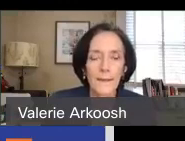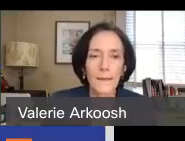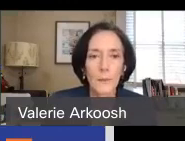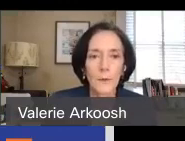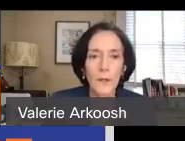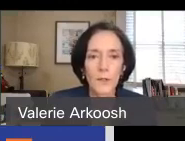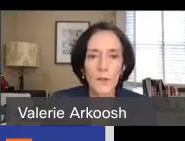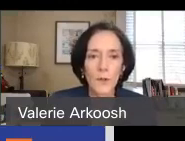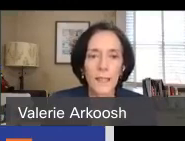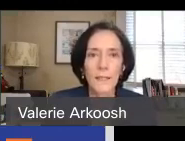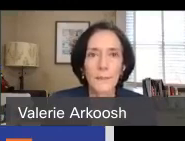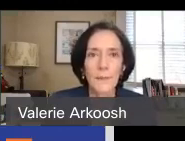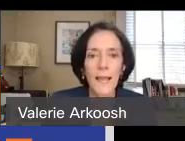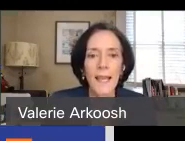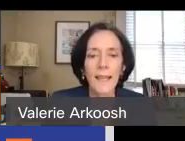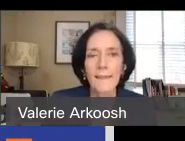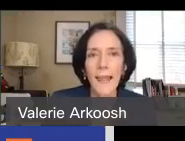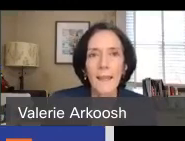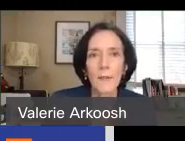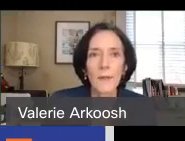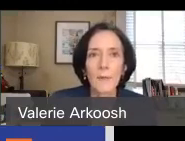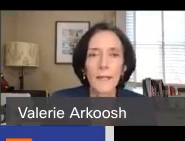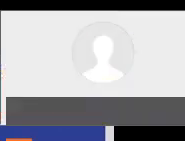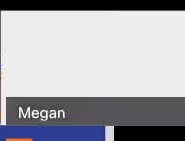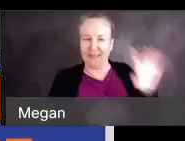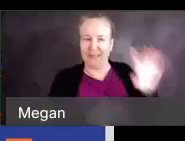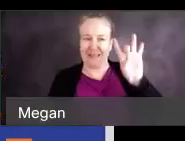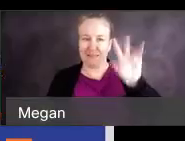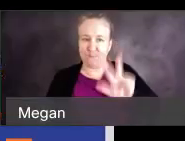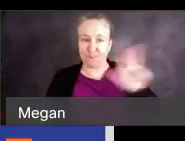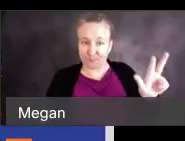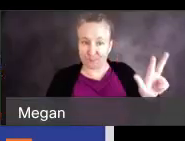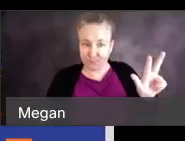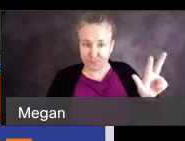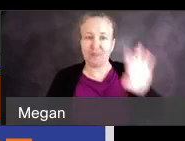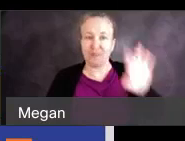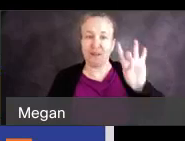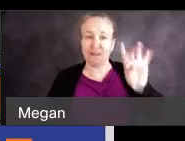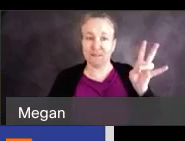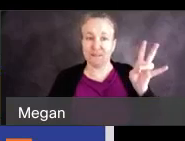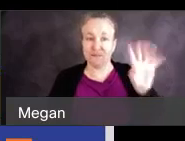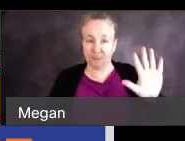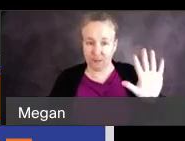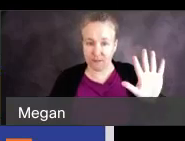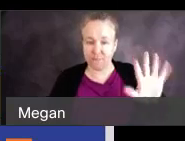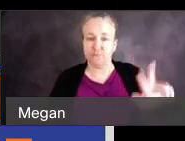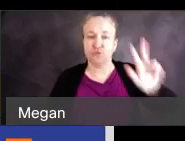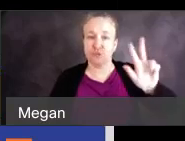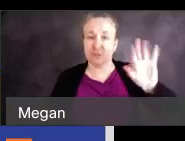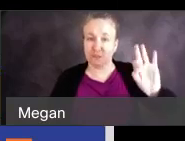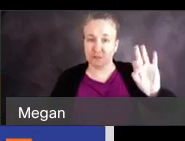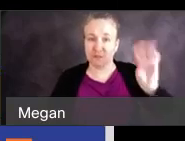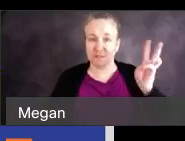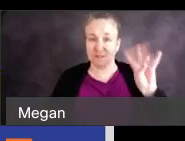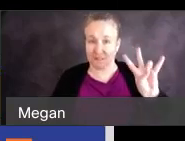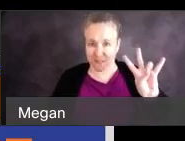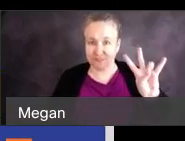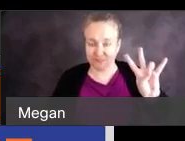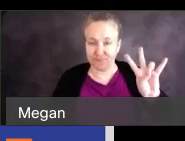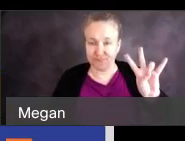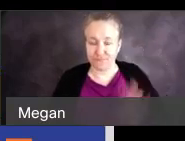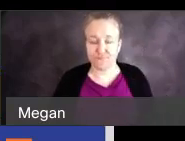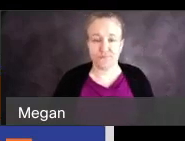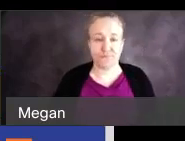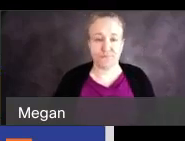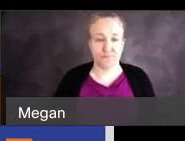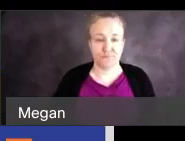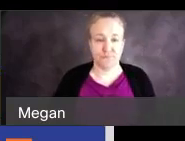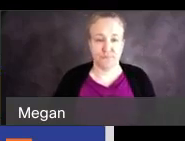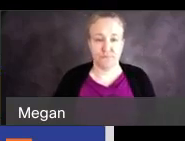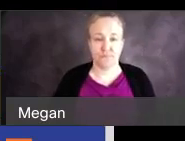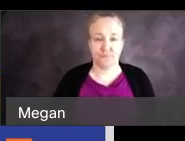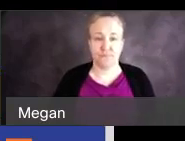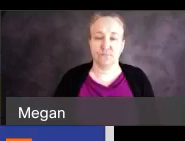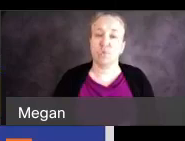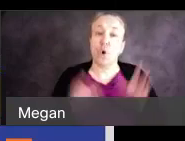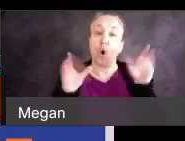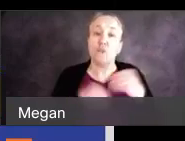see the number on your screen. It's (833) 875-3967. Our Office of Senior Services has implemented